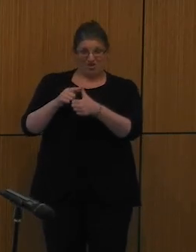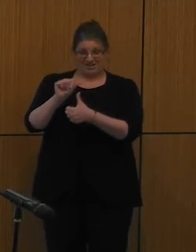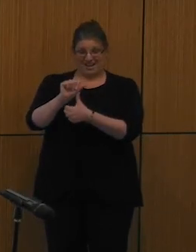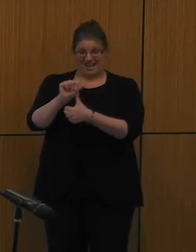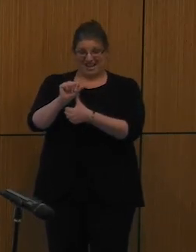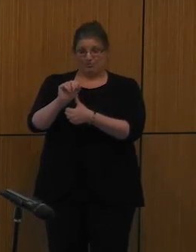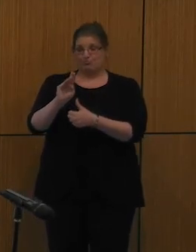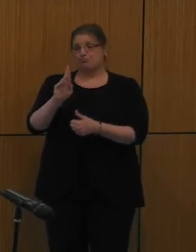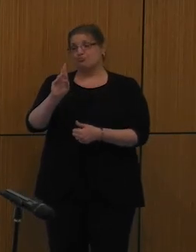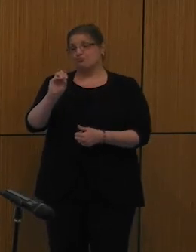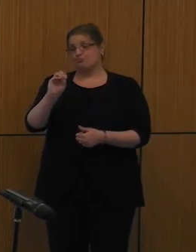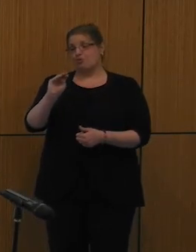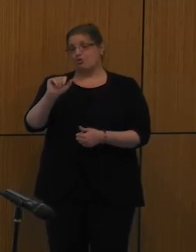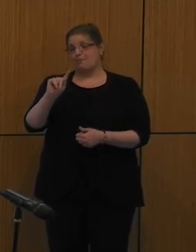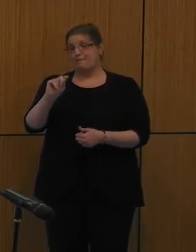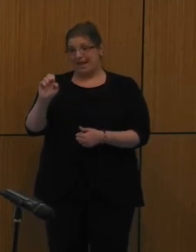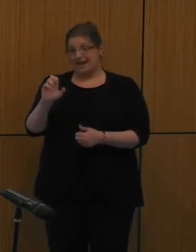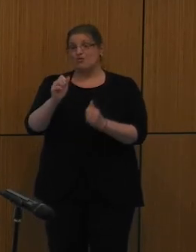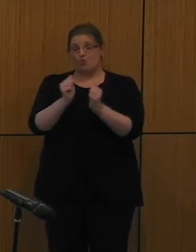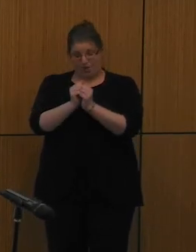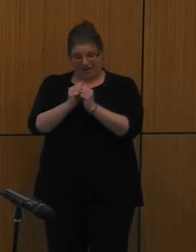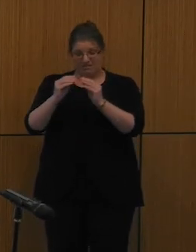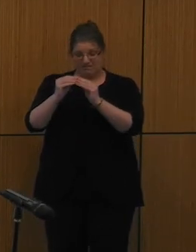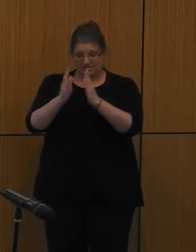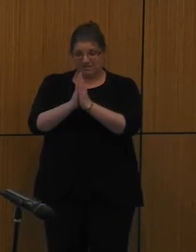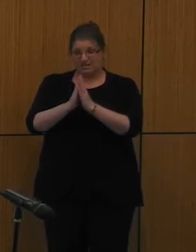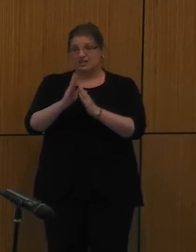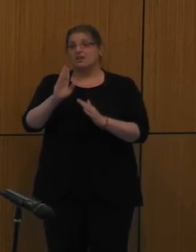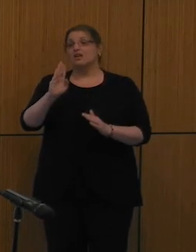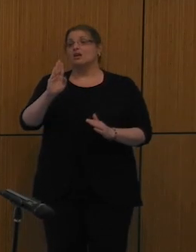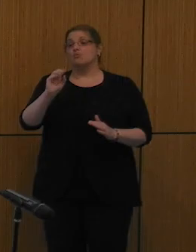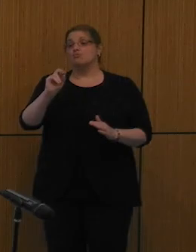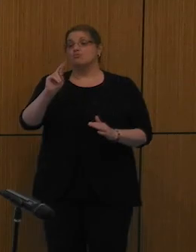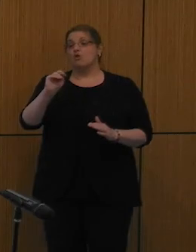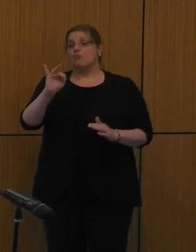reacting with bromide and acid to make brome es acid and hypo bromo acid.